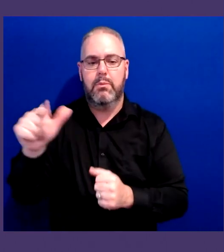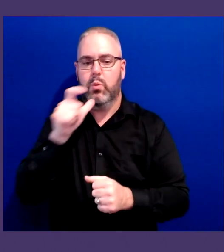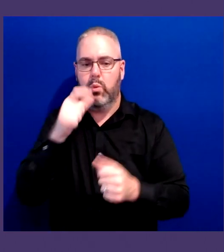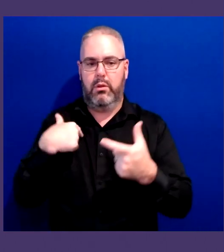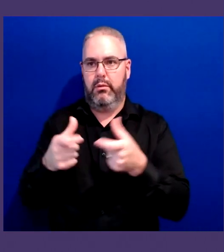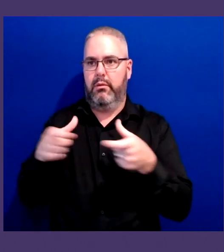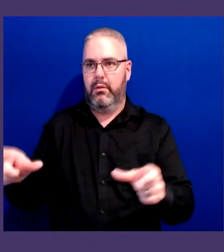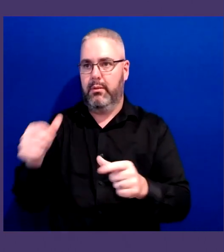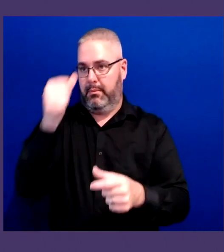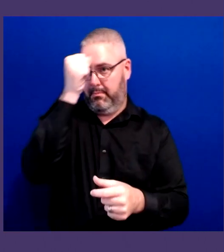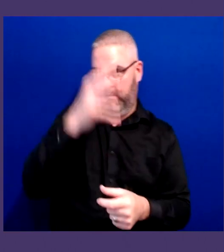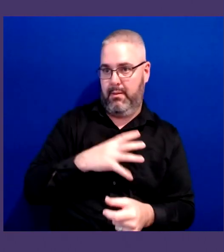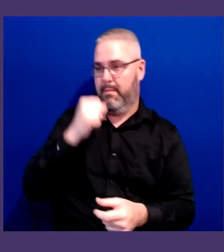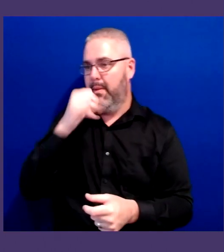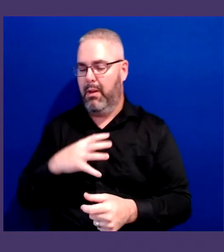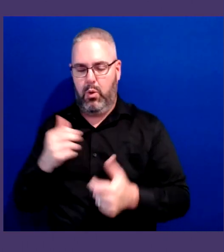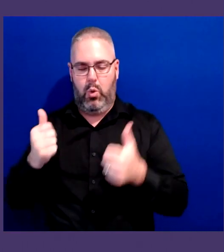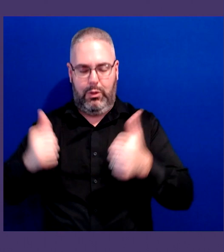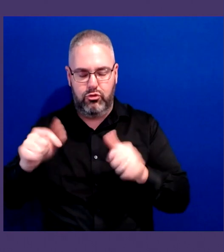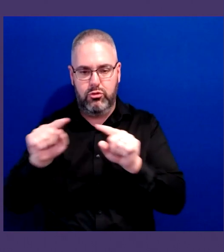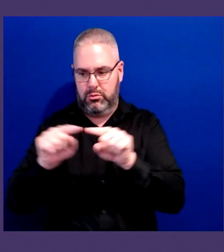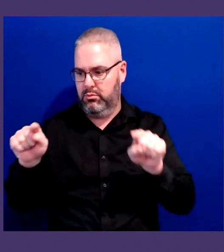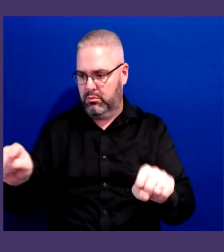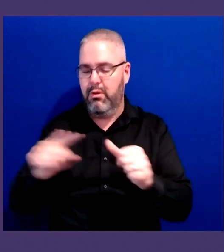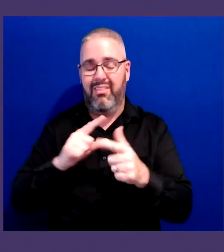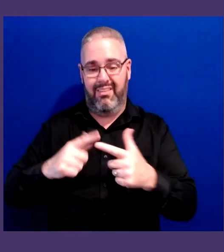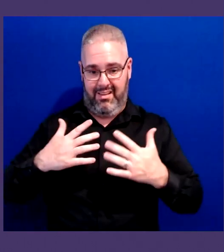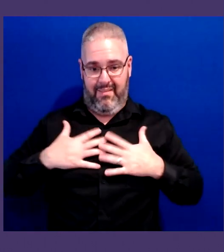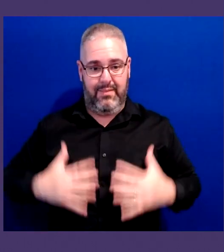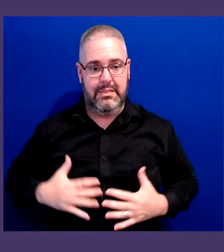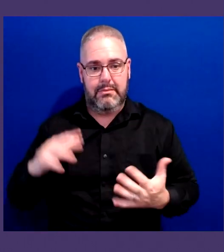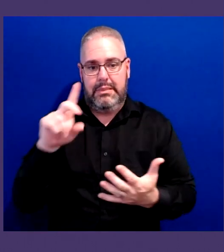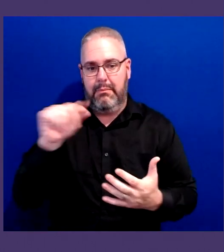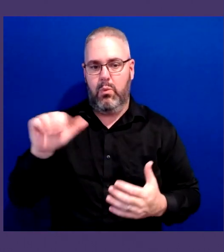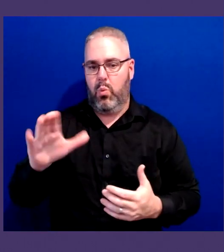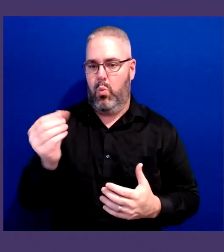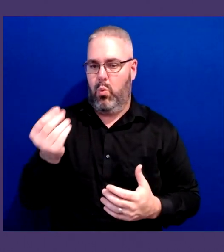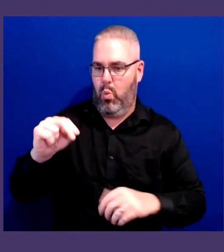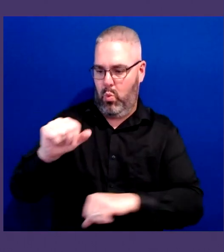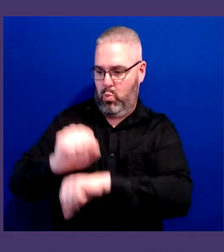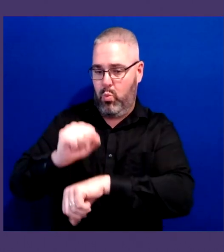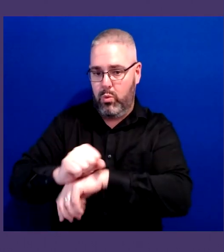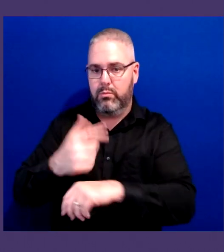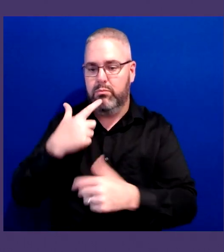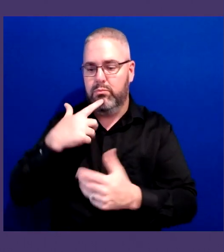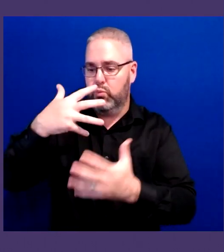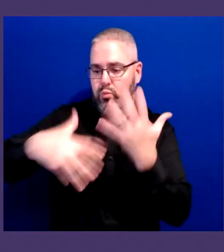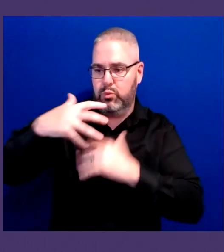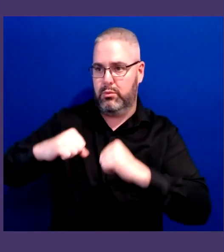physical accessibility in your own workforce, social protection for workers against loss of income,